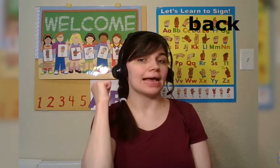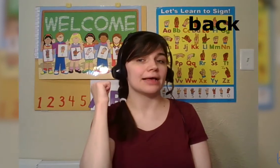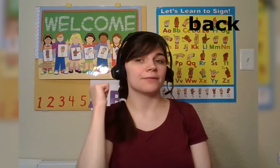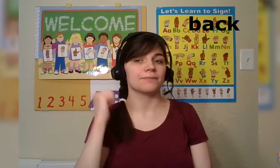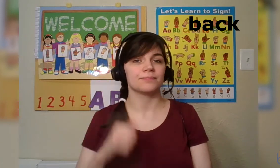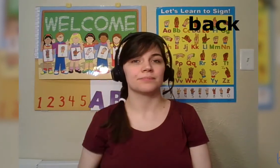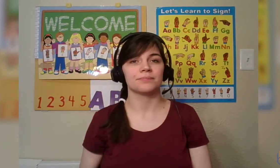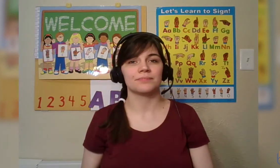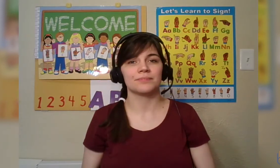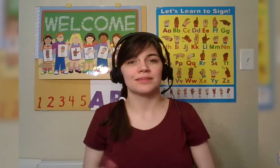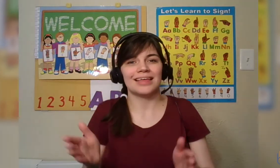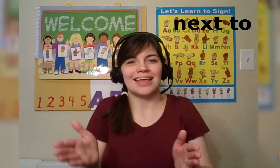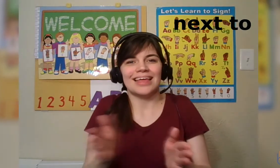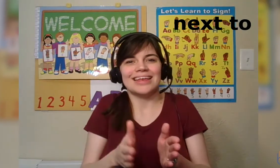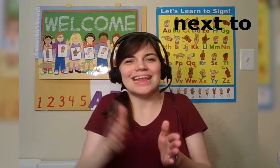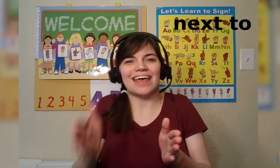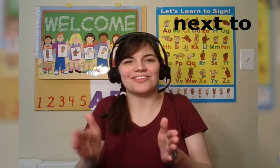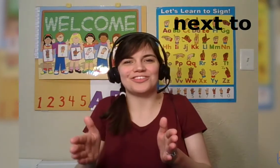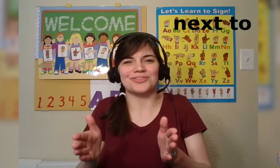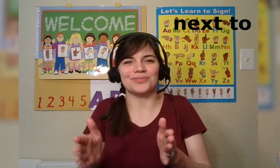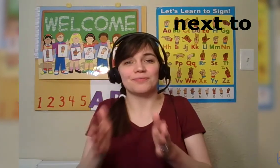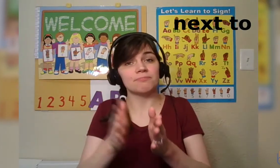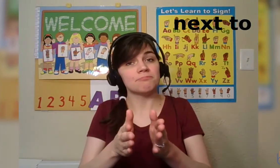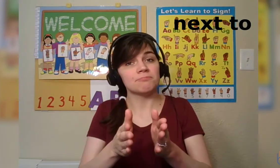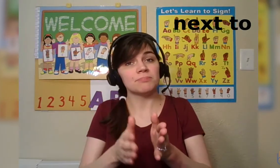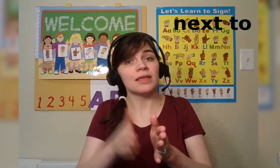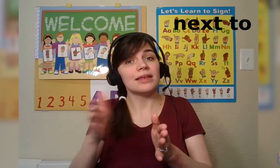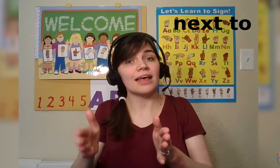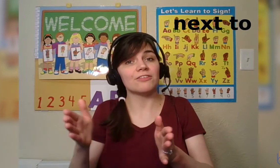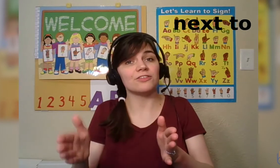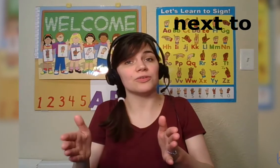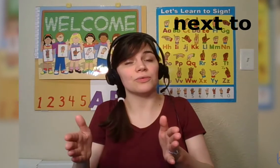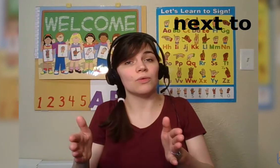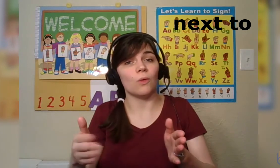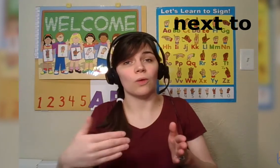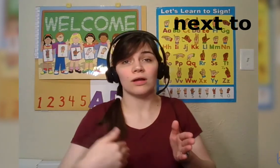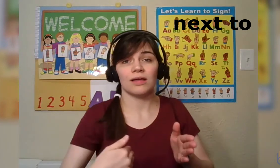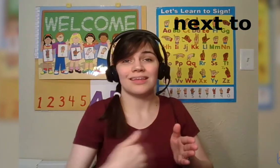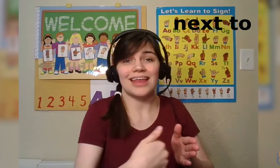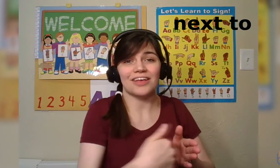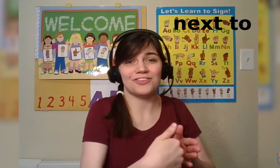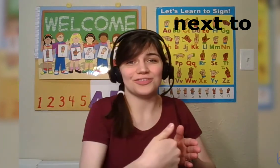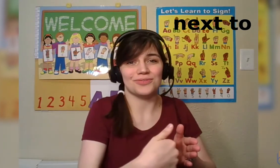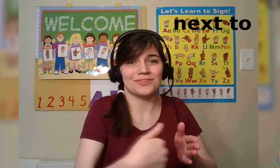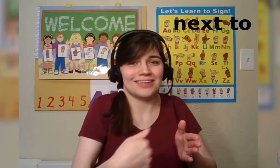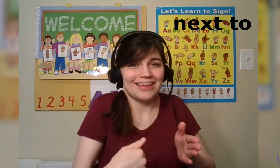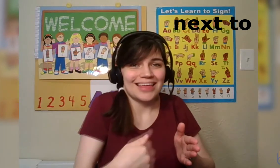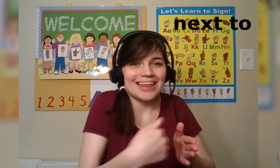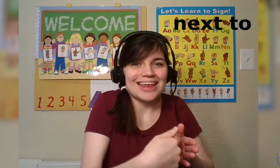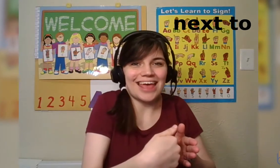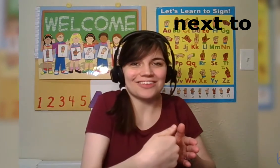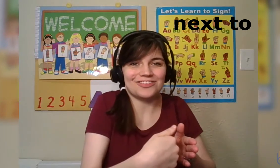Next to. Next to. Or, next to. Next to.